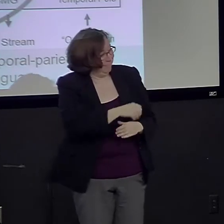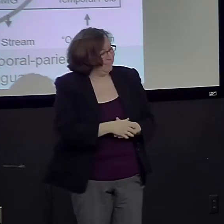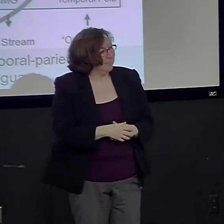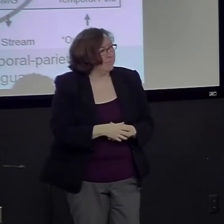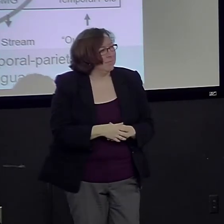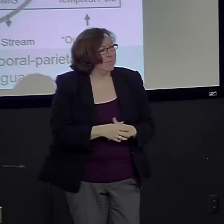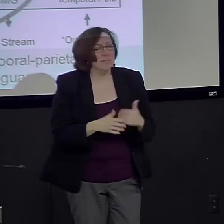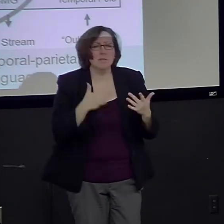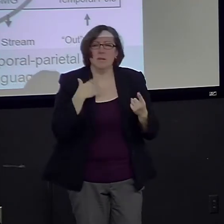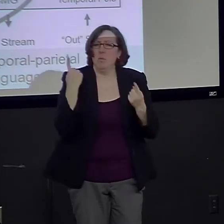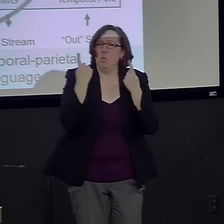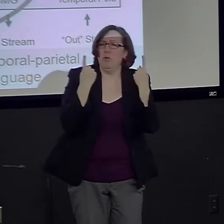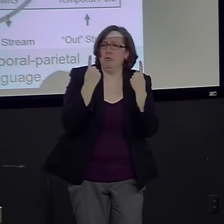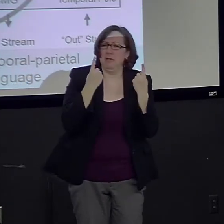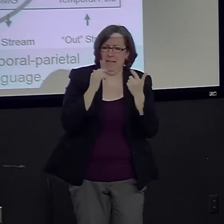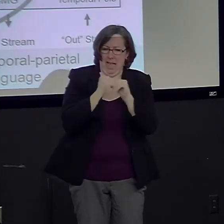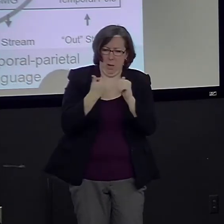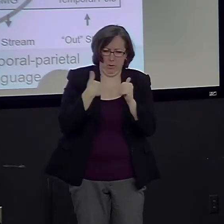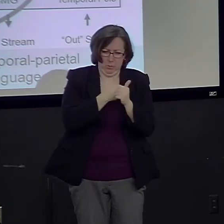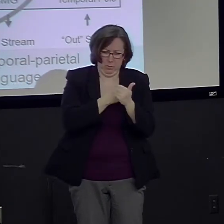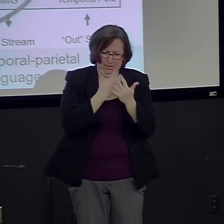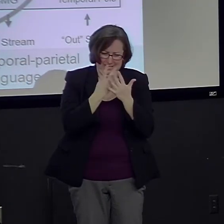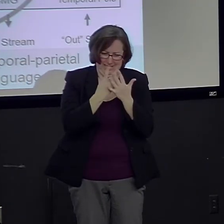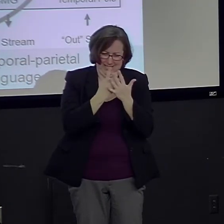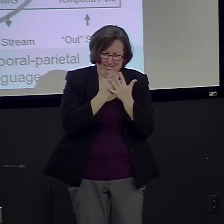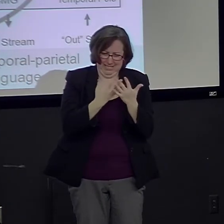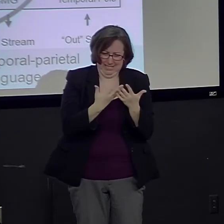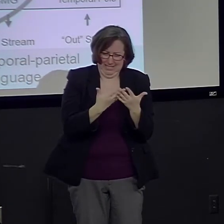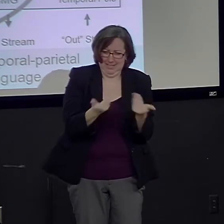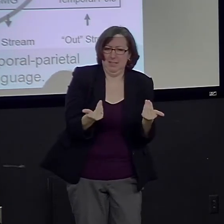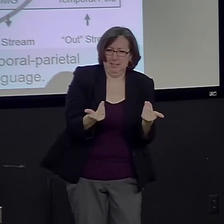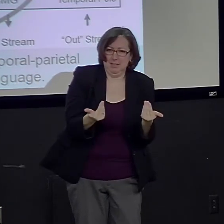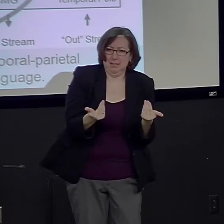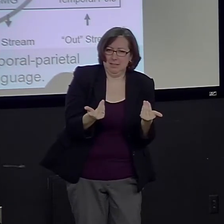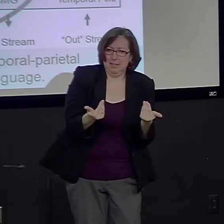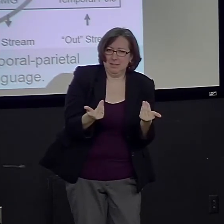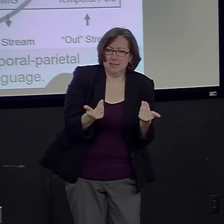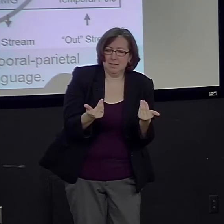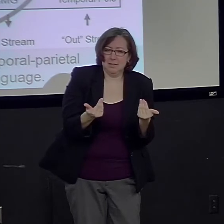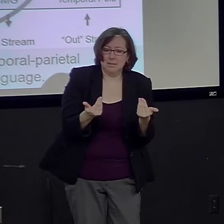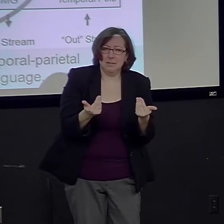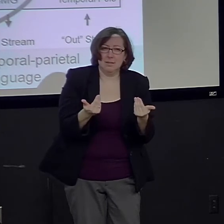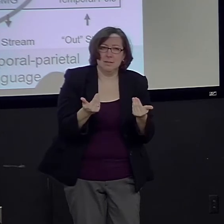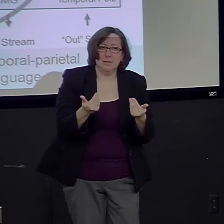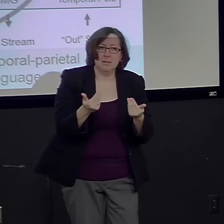how can we tease apart the neural circuitry that's stemming from